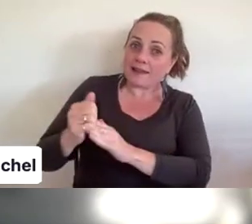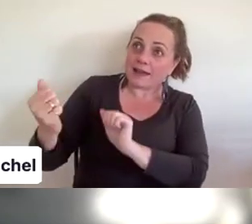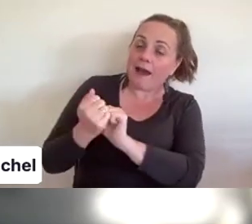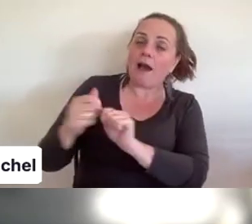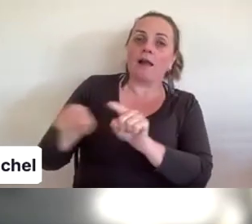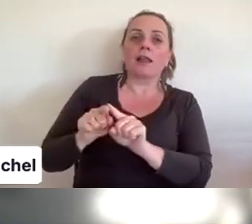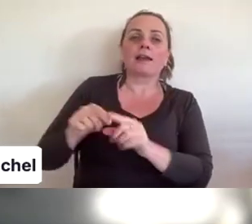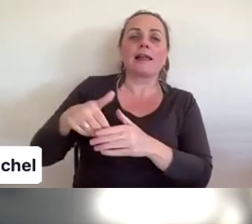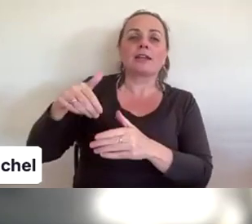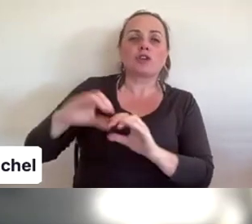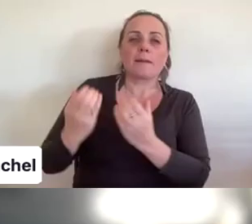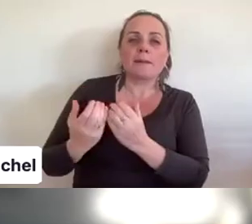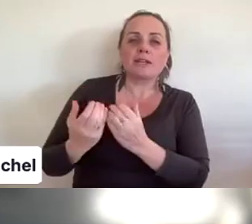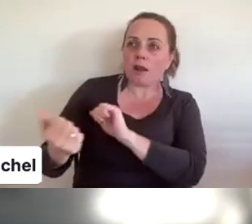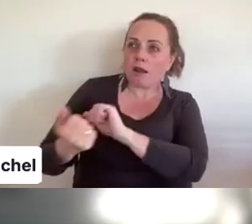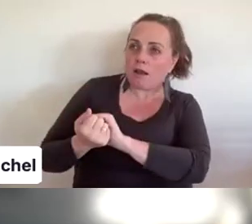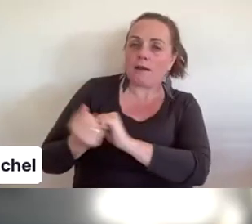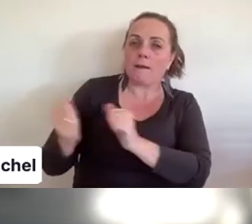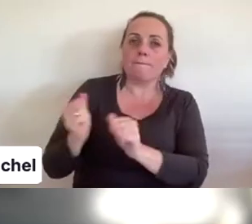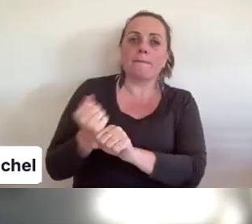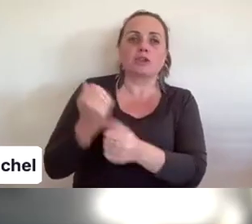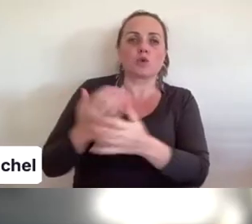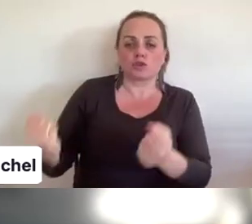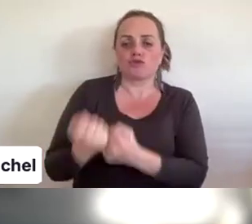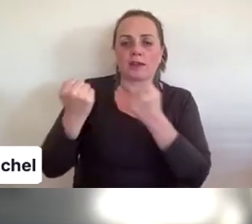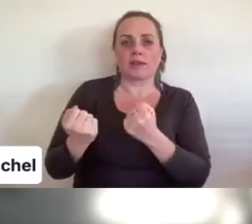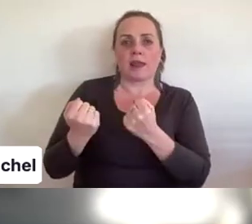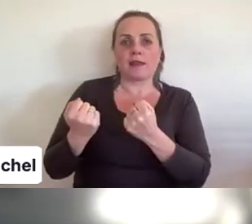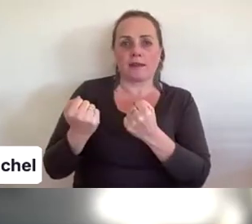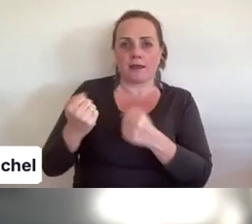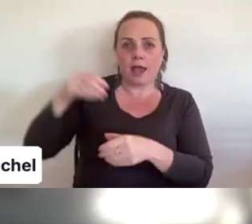to strengthen accessibility and inclusion. For example, the Electoral Commission is